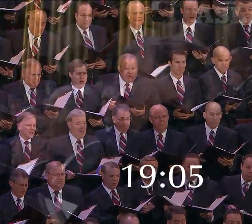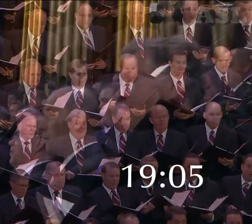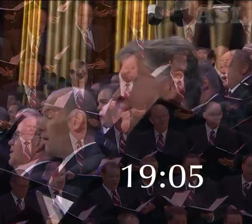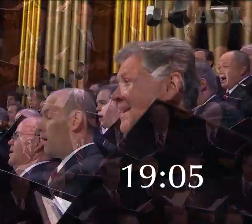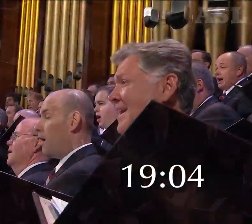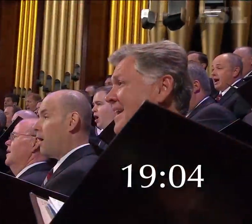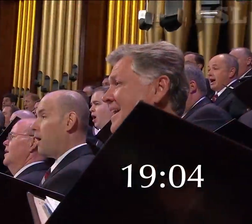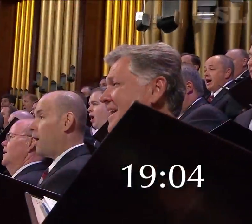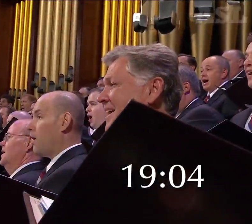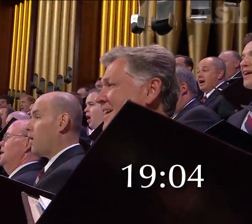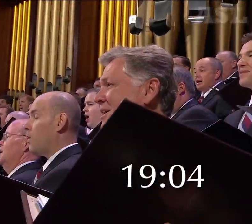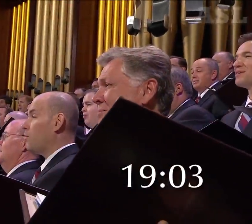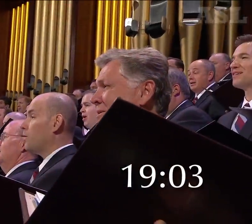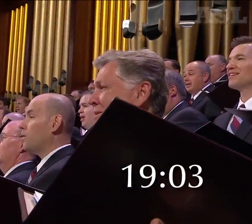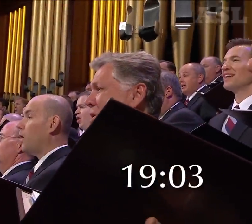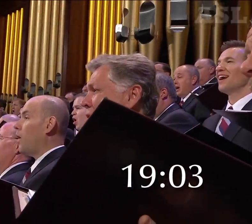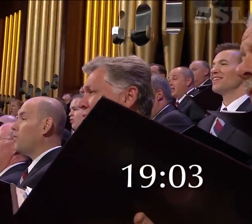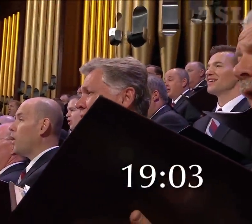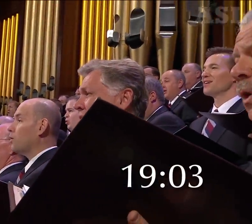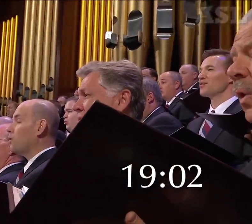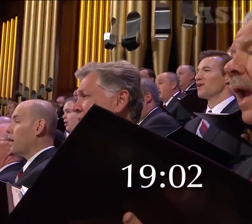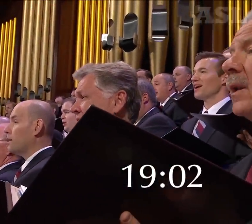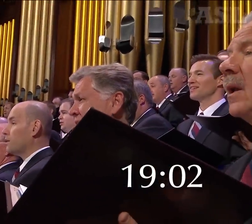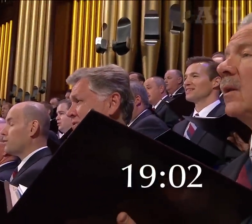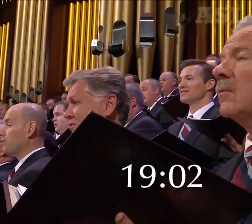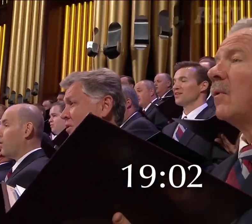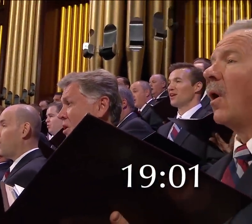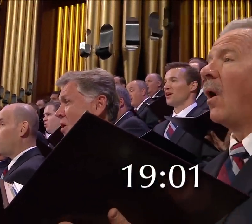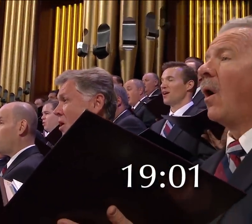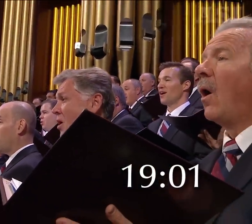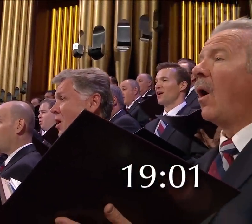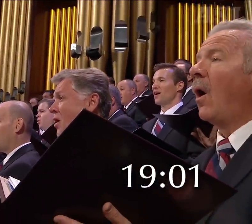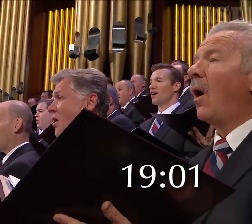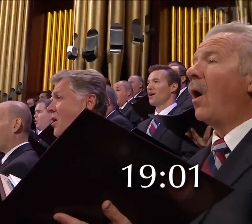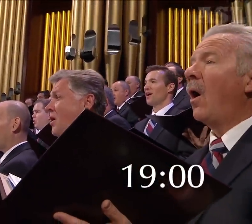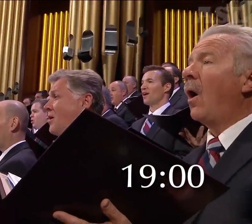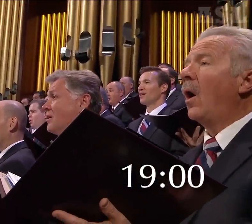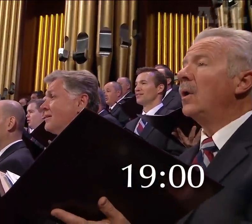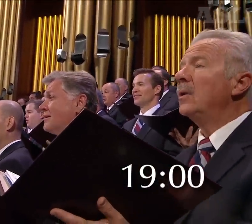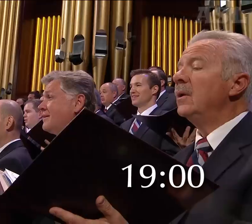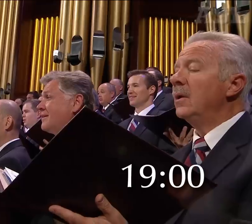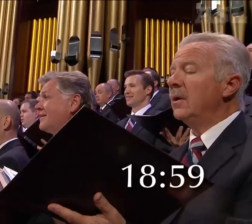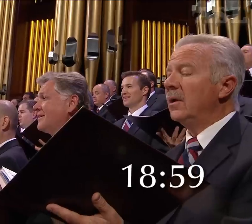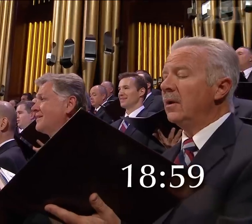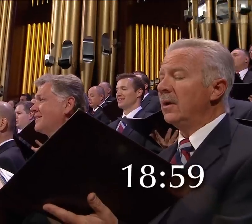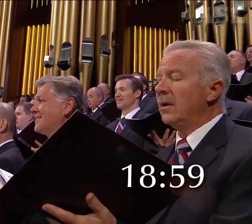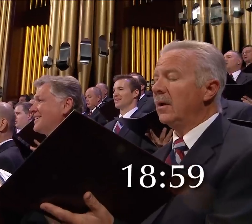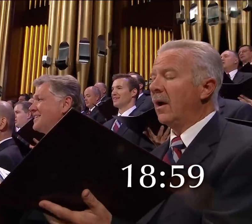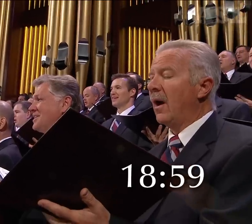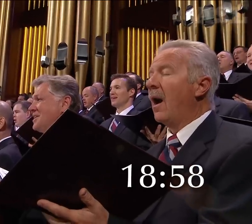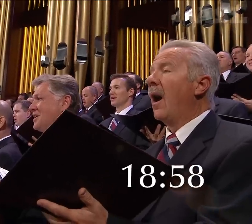THIS IS THE ENGLISH CLOSED CAPTION CHANNEL OF THE CHURCH OF JESUS CHRIST OF LATTER-DAY SAINTS.